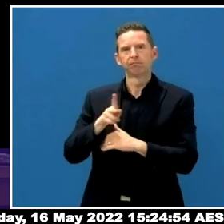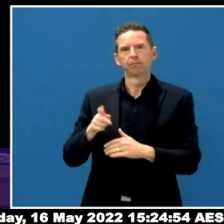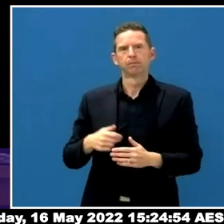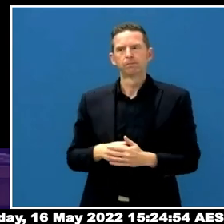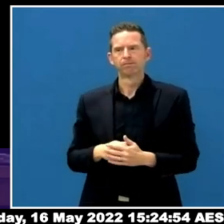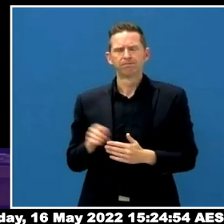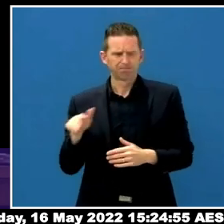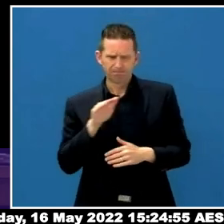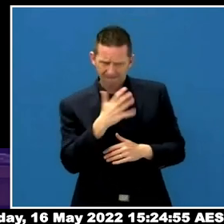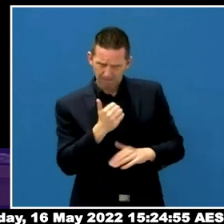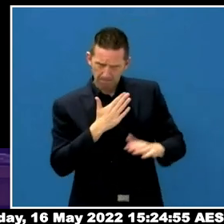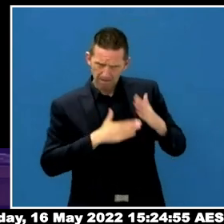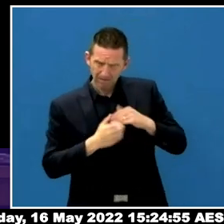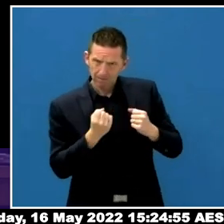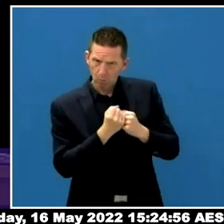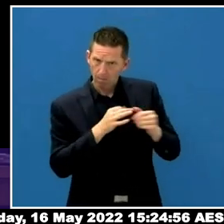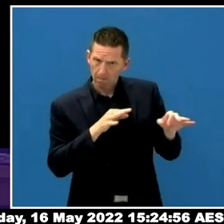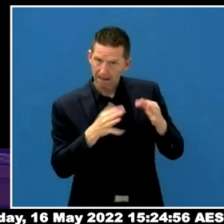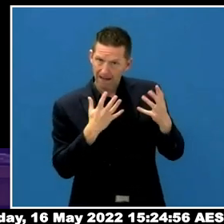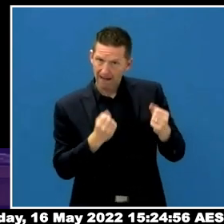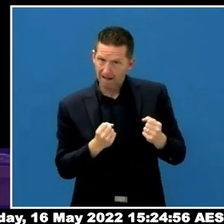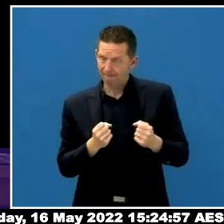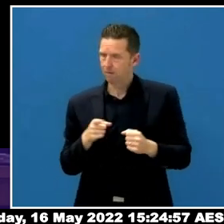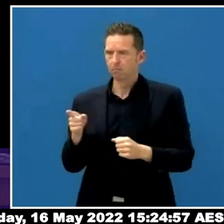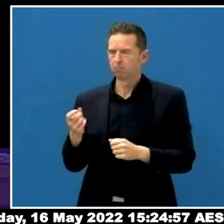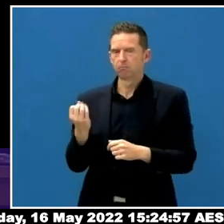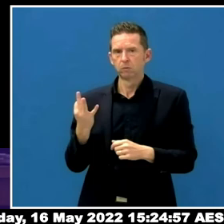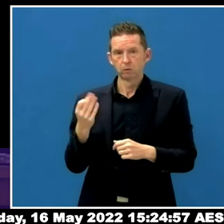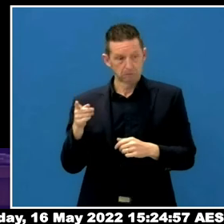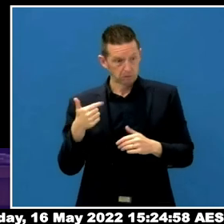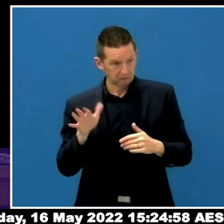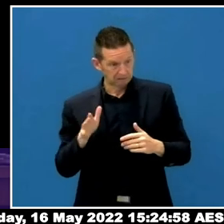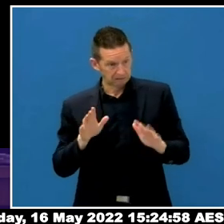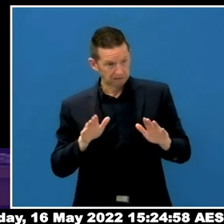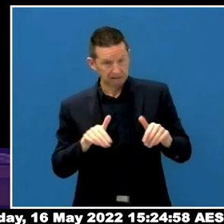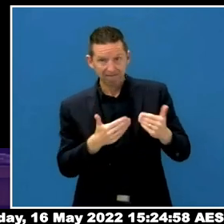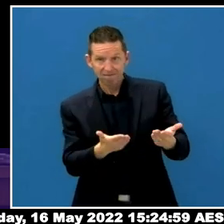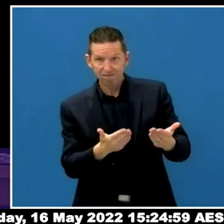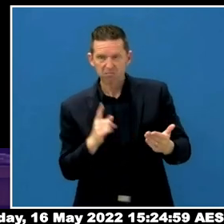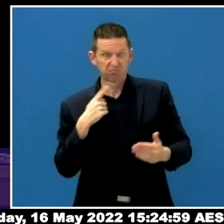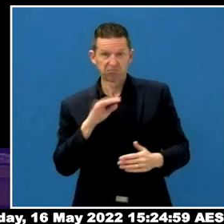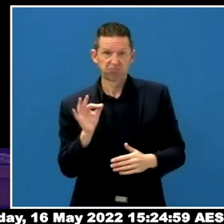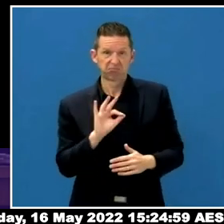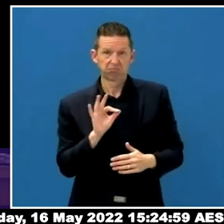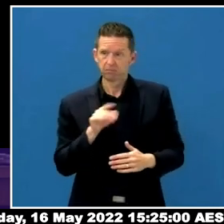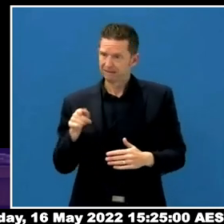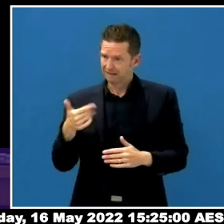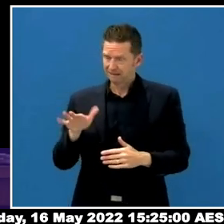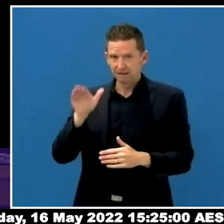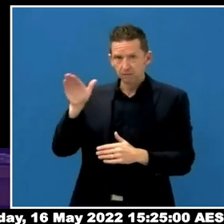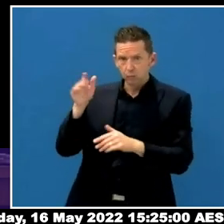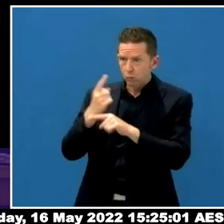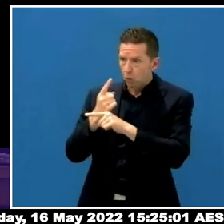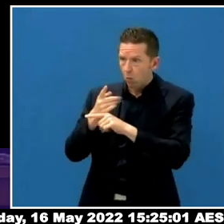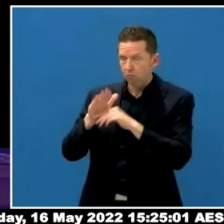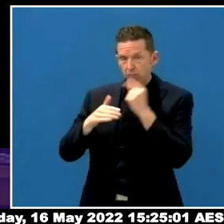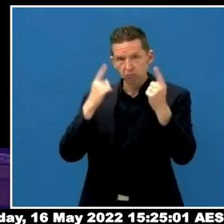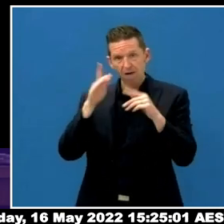No. MR FOGARTY: Did you talk with Afford about a behaviour support plan? No. Did they talk to you about one?